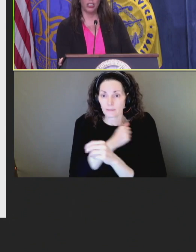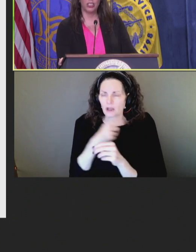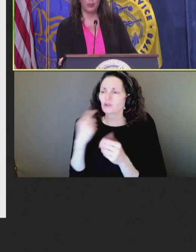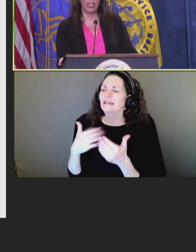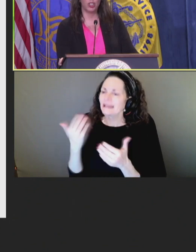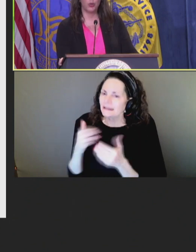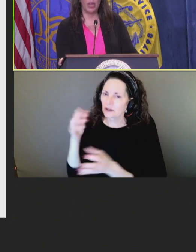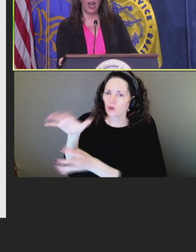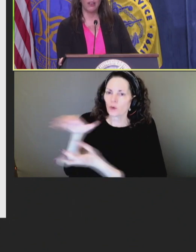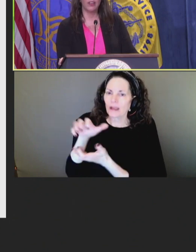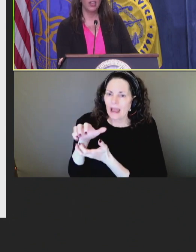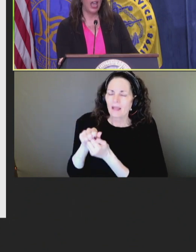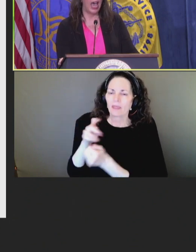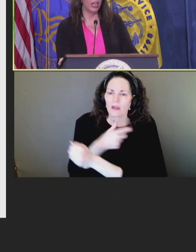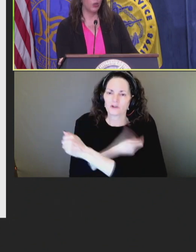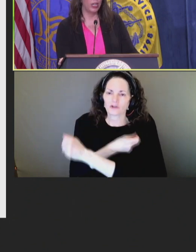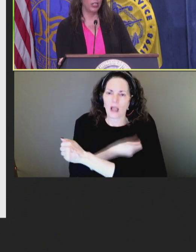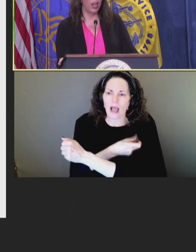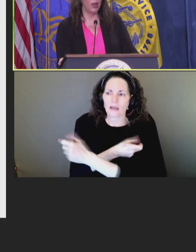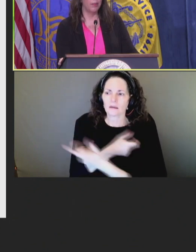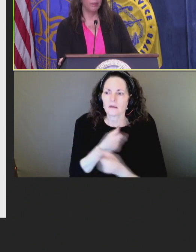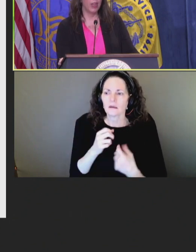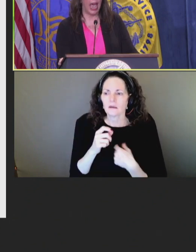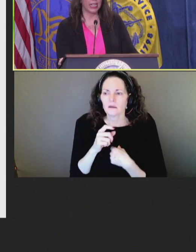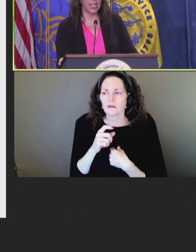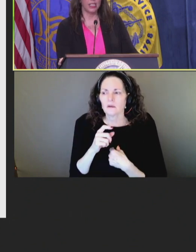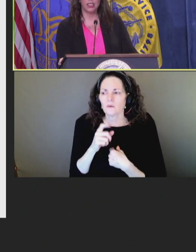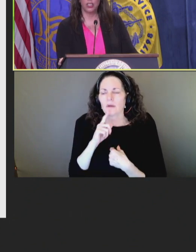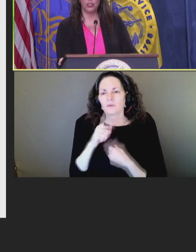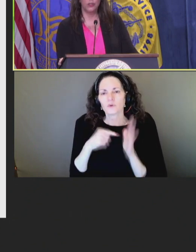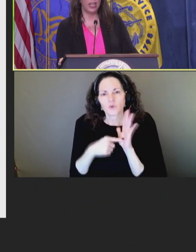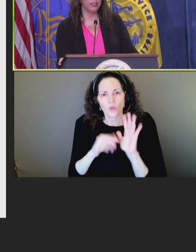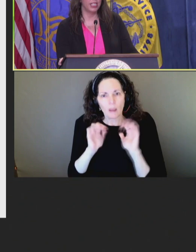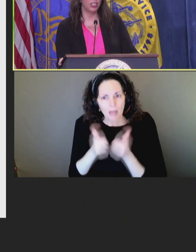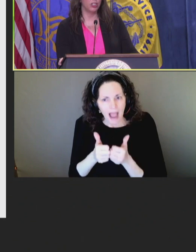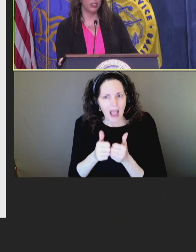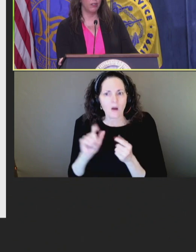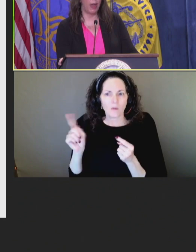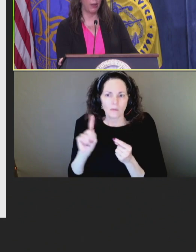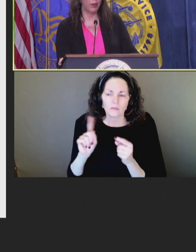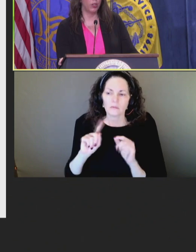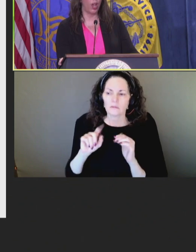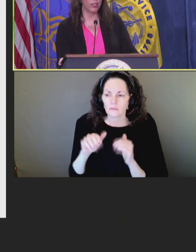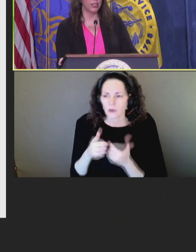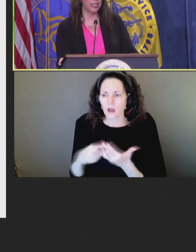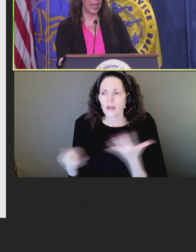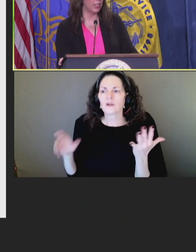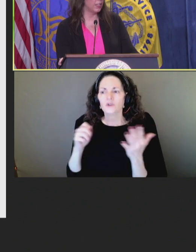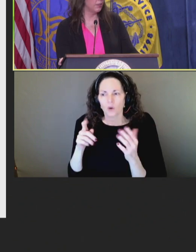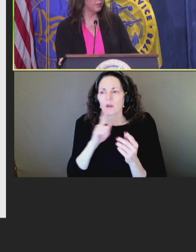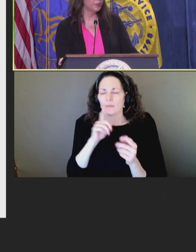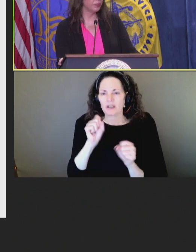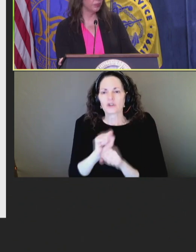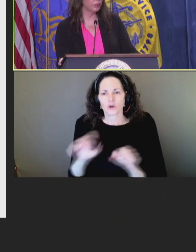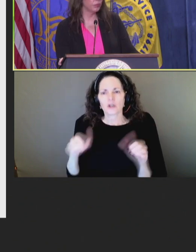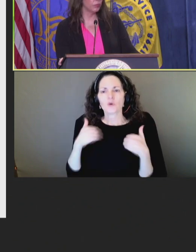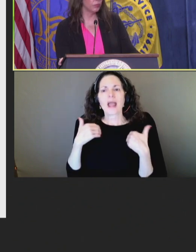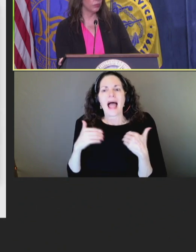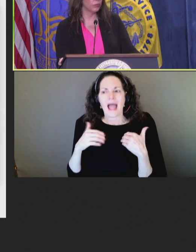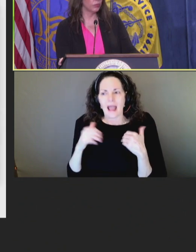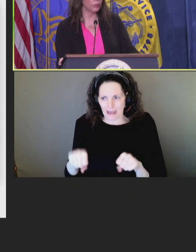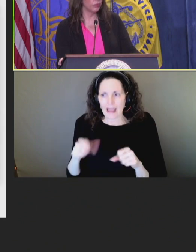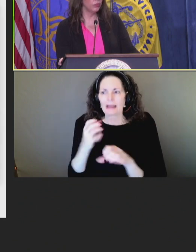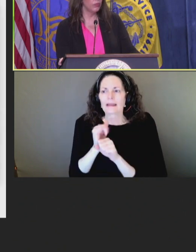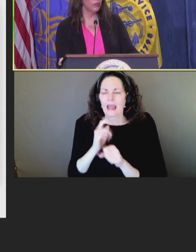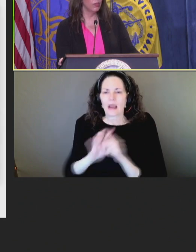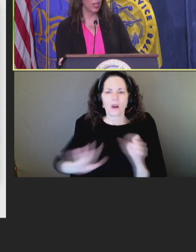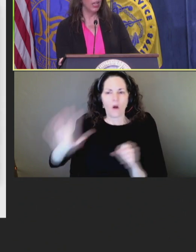to make sure we have adequate access to VFC nirsevimab across the state.